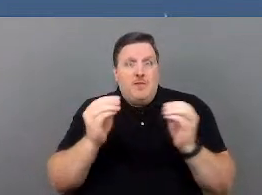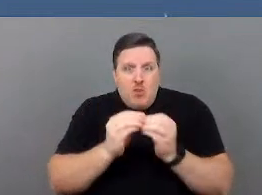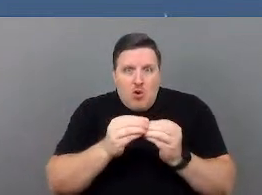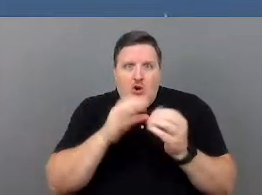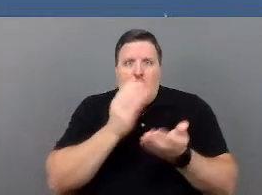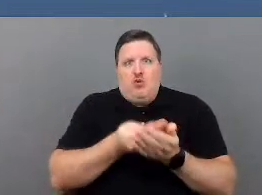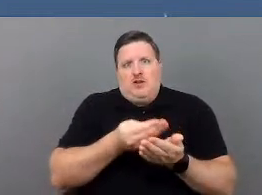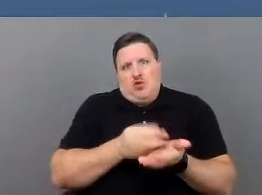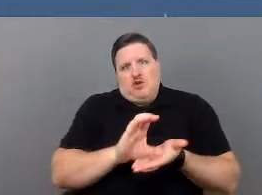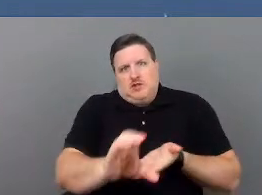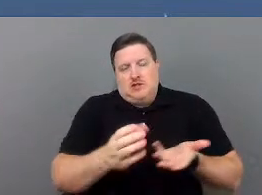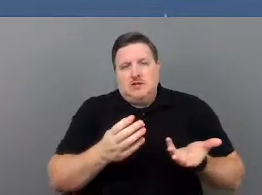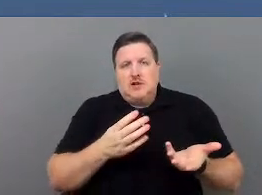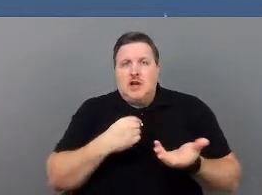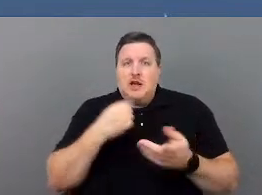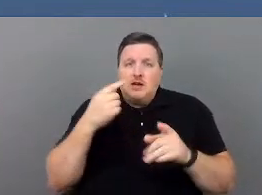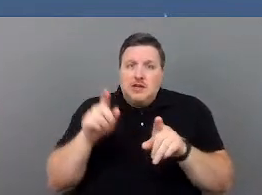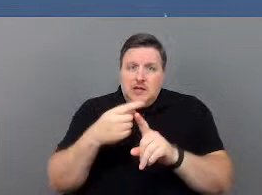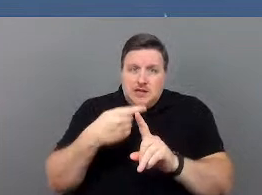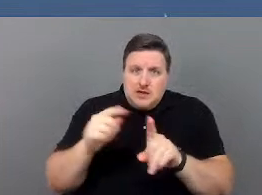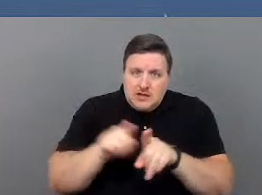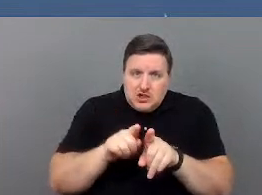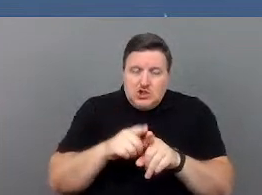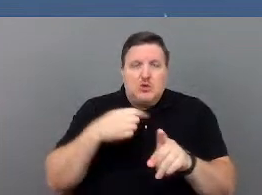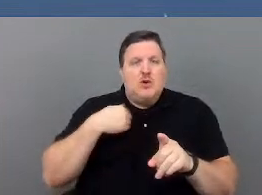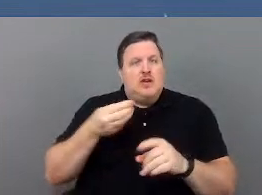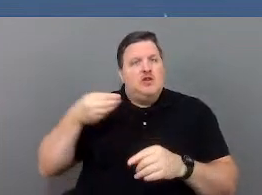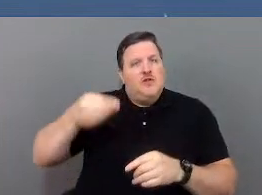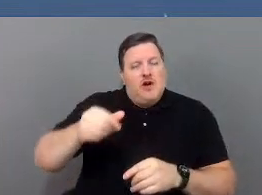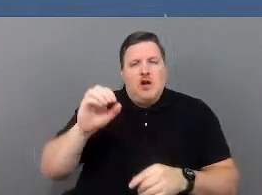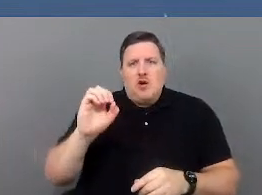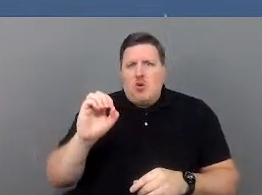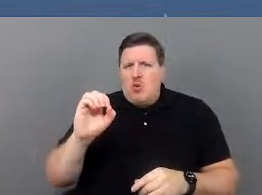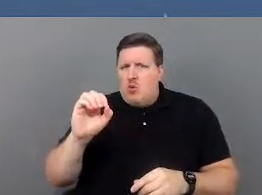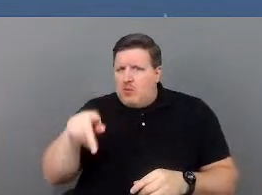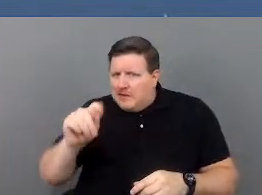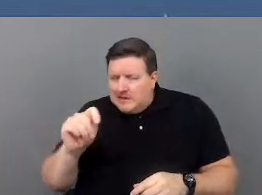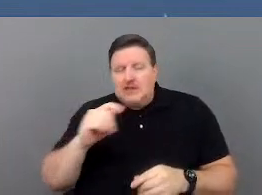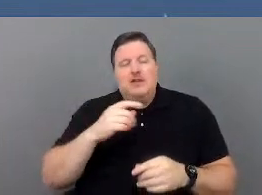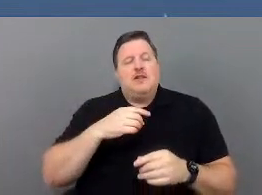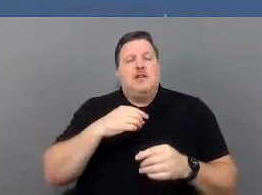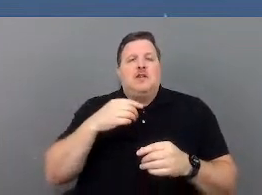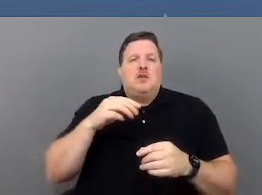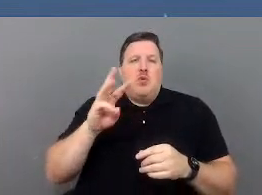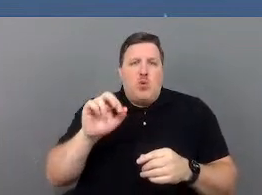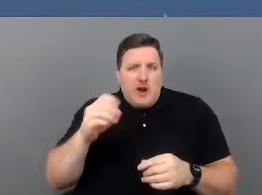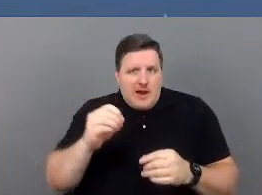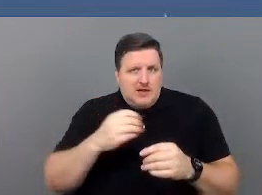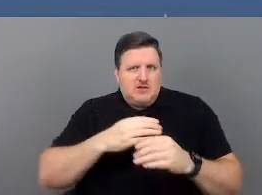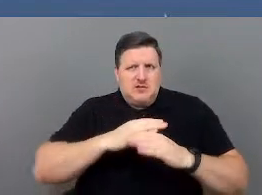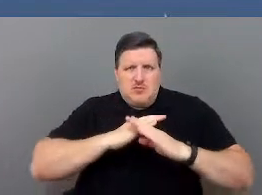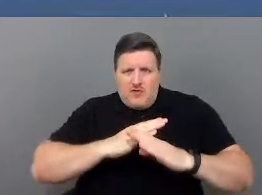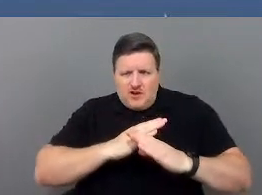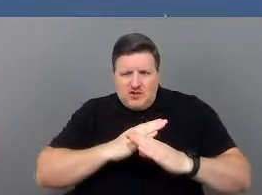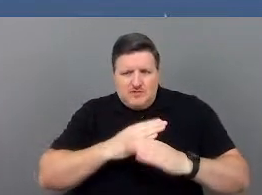IN ADDITION, WE NEED TO FUND HOUSING, YOUTH, WAGE THEFT PREVENTION. [ ALARM ] ≫ COUNCIL PRESIDENT BENDER: